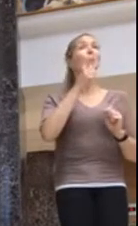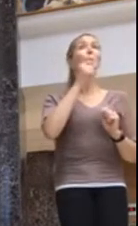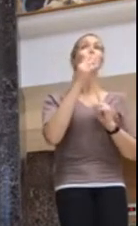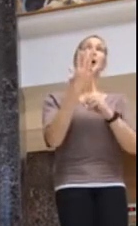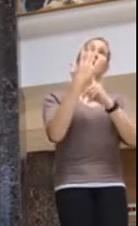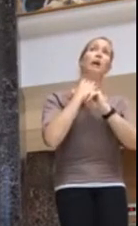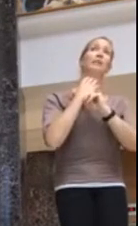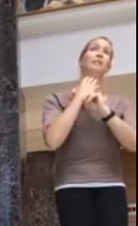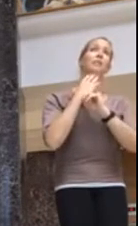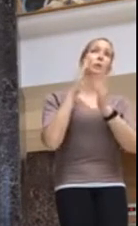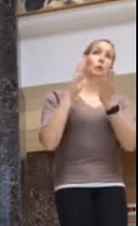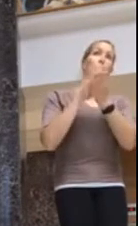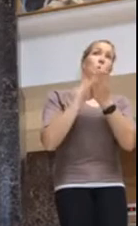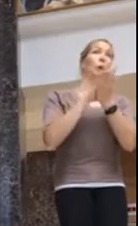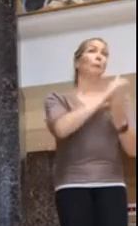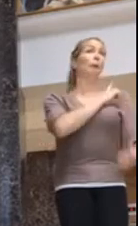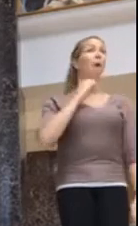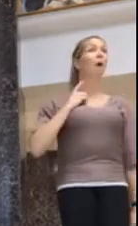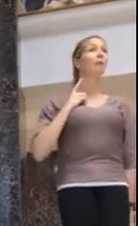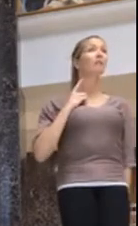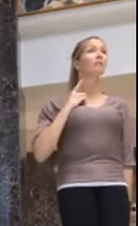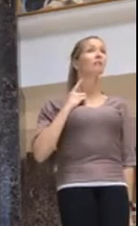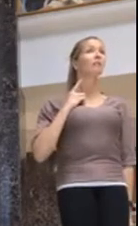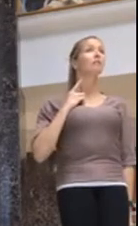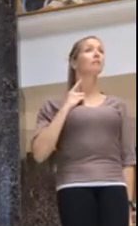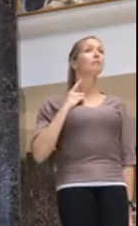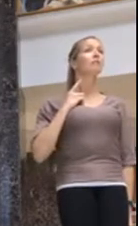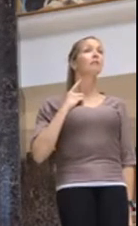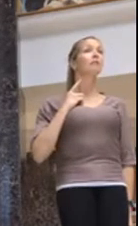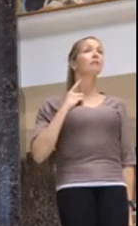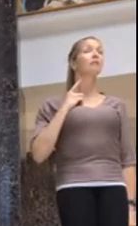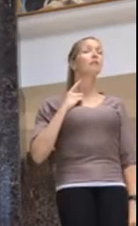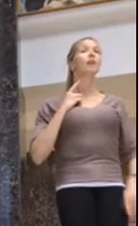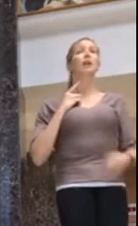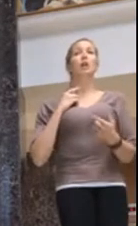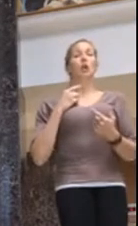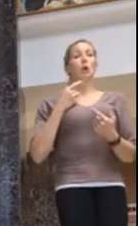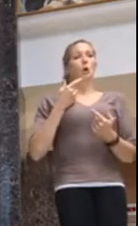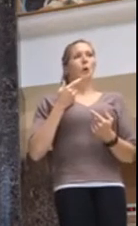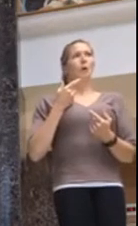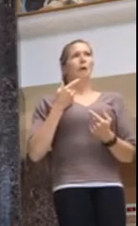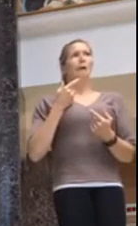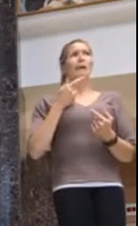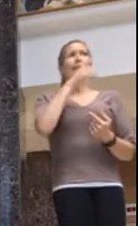The same people that we are told we're supposed to trust our children in the education system.